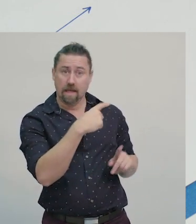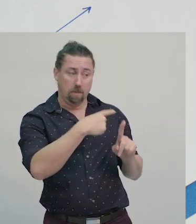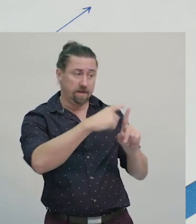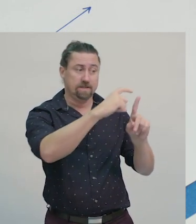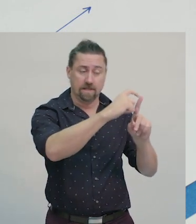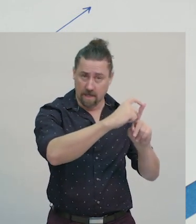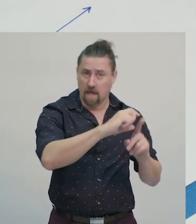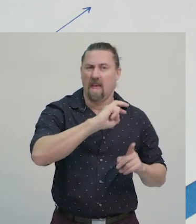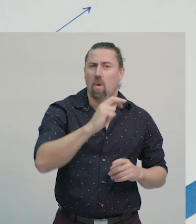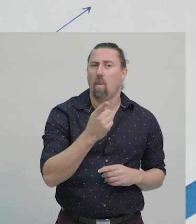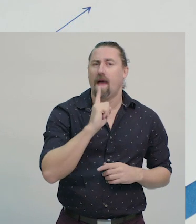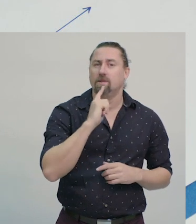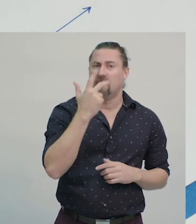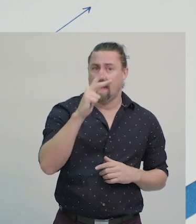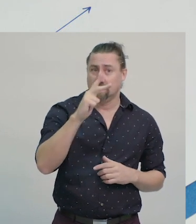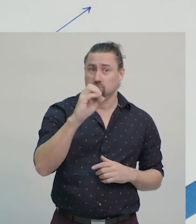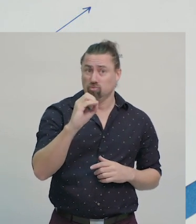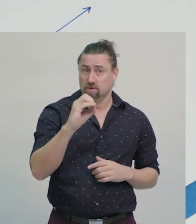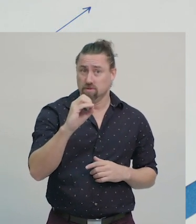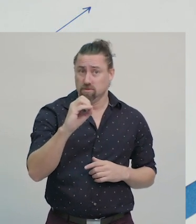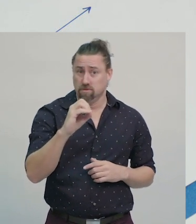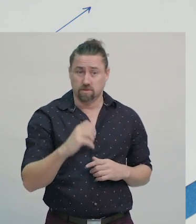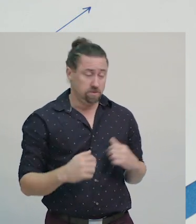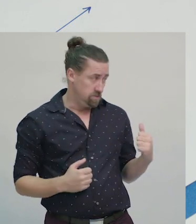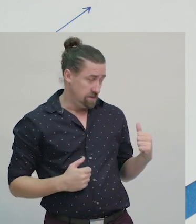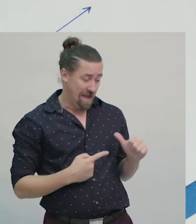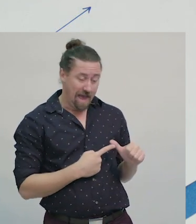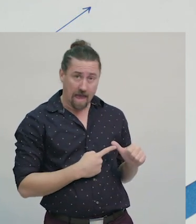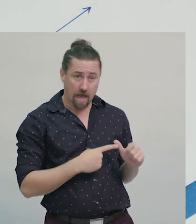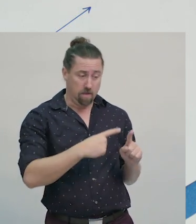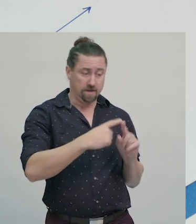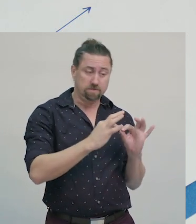Therefore, A plus B plus C plus D,